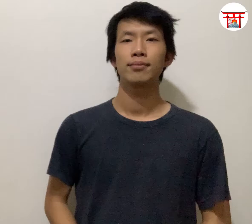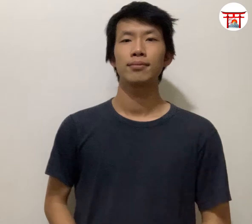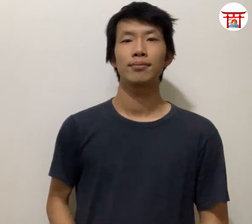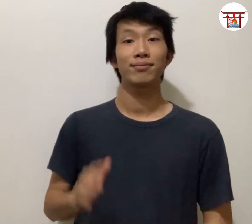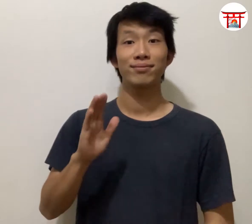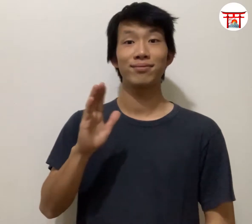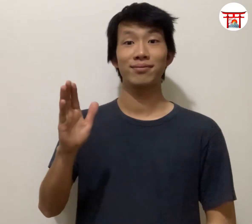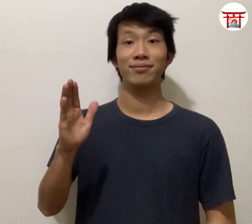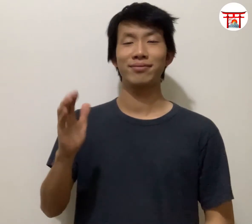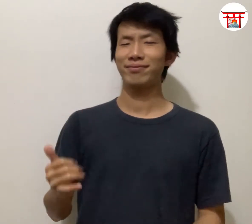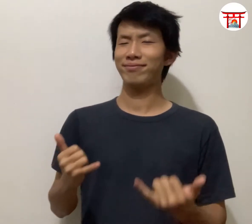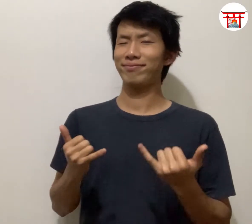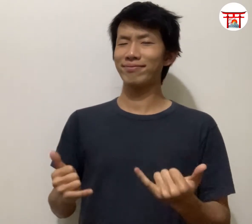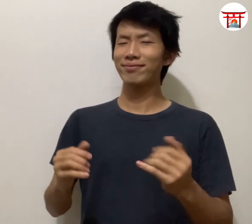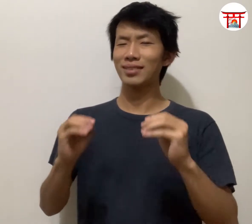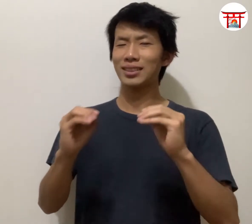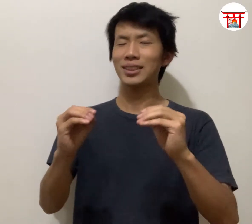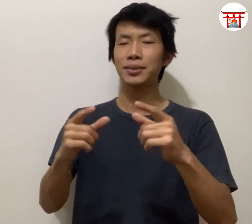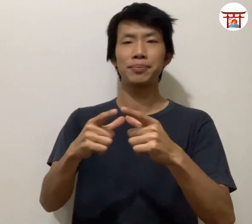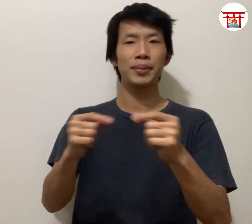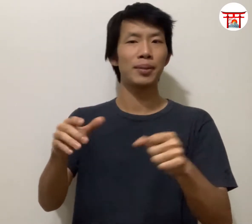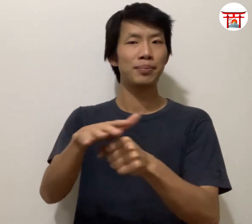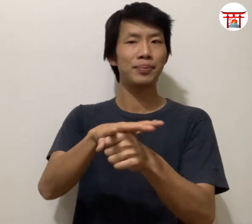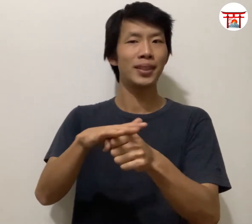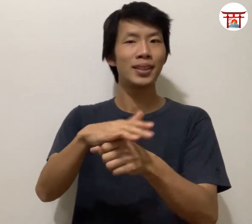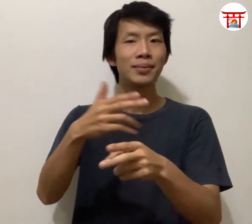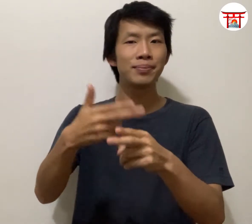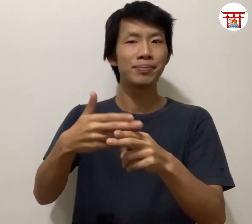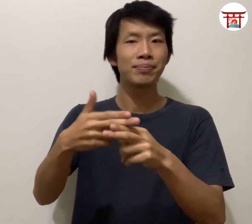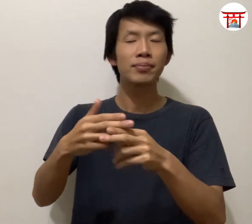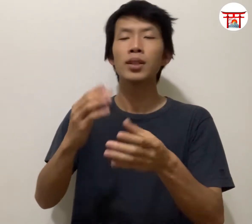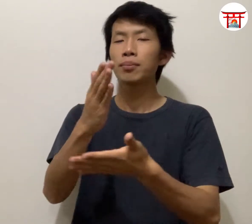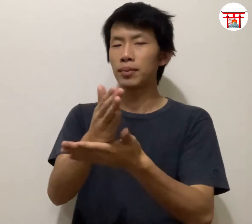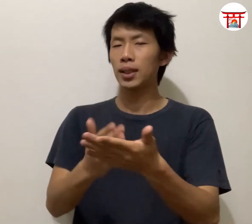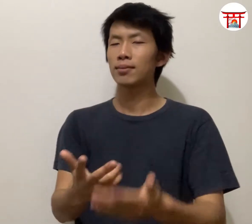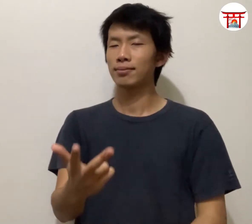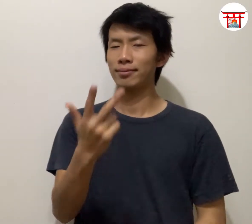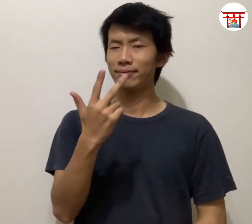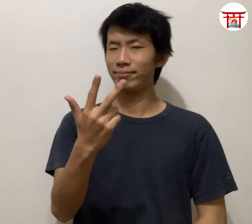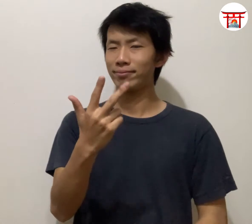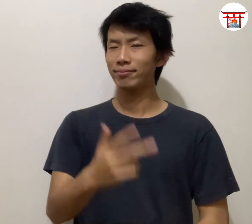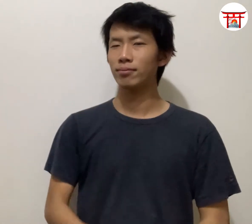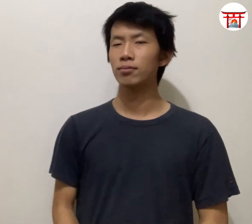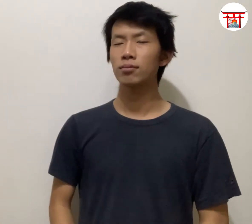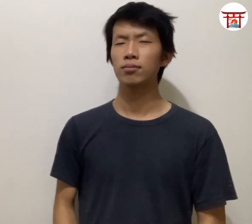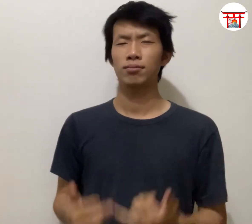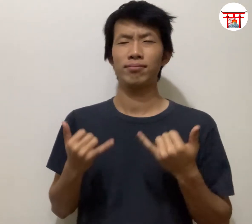Hello! Today's topic is Japan prefecture names part3!